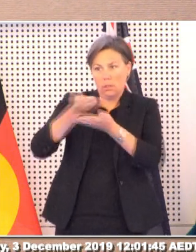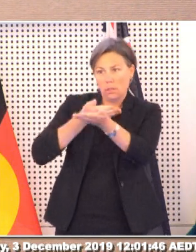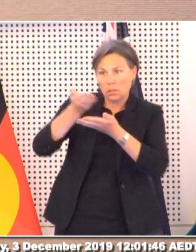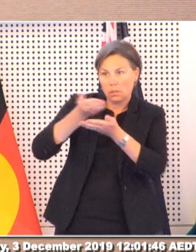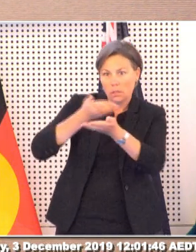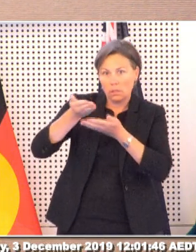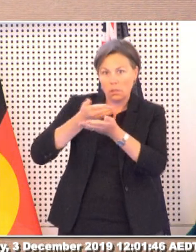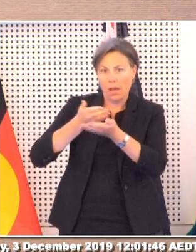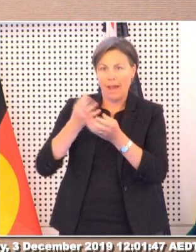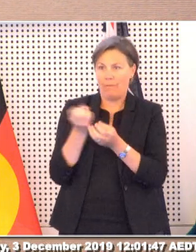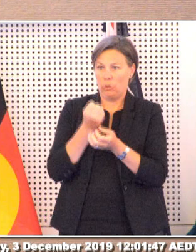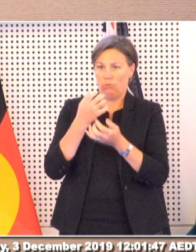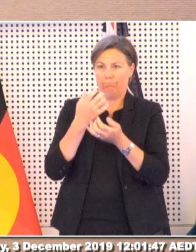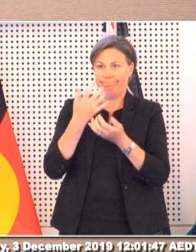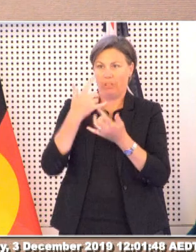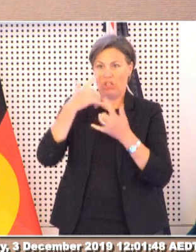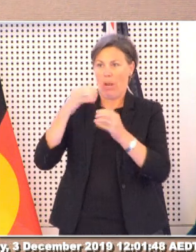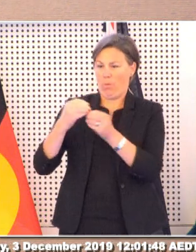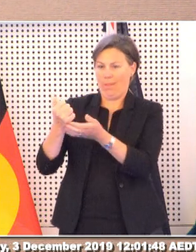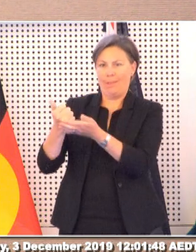was those sorts of things that I just talked about.